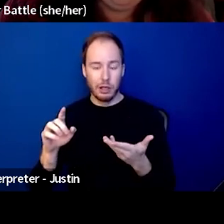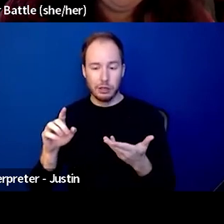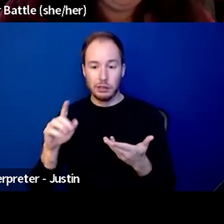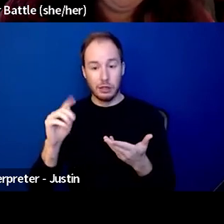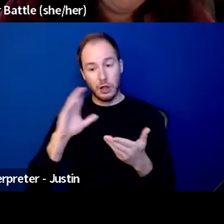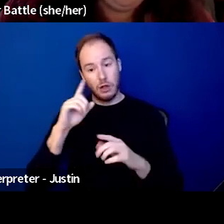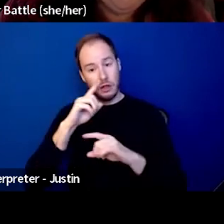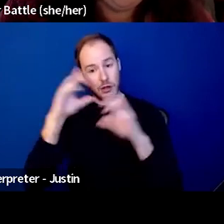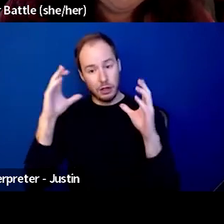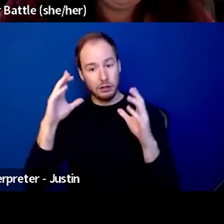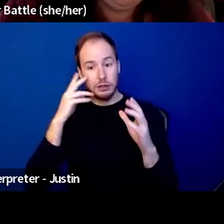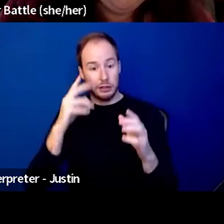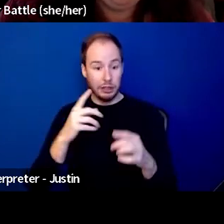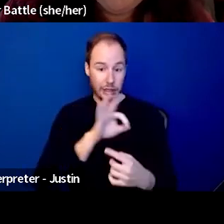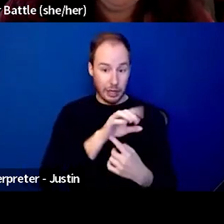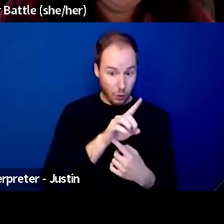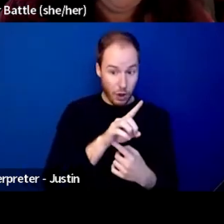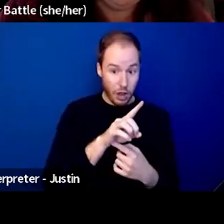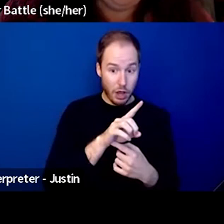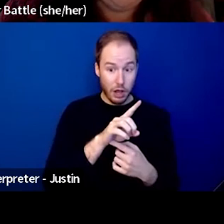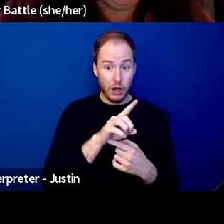the idea is you've seen one 911 call center, you've seen one 911 call center, right?